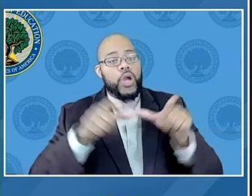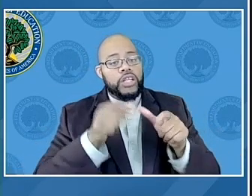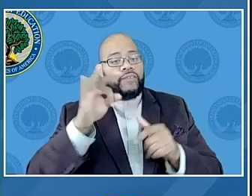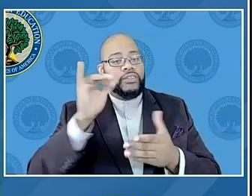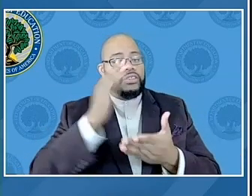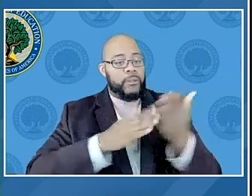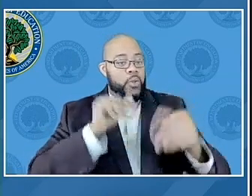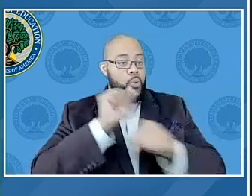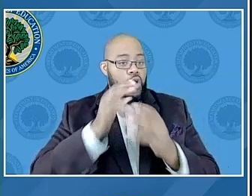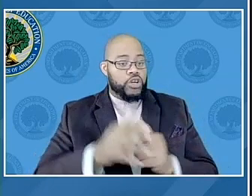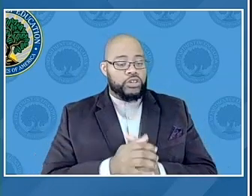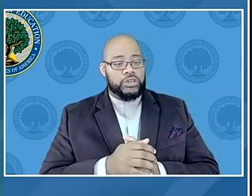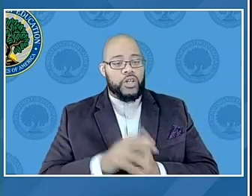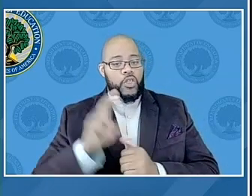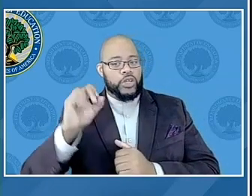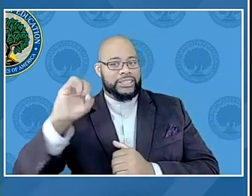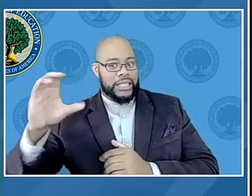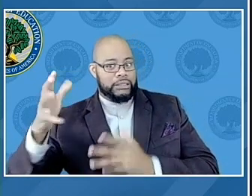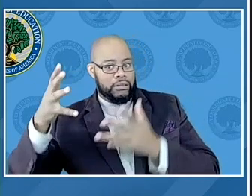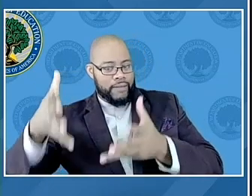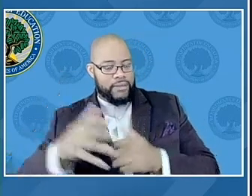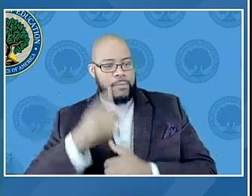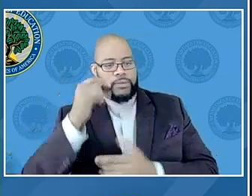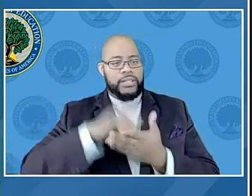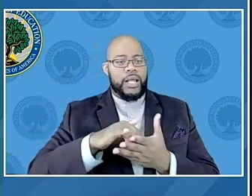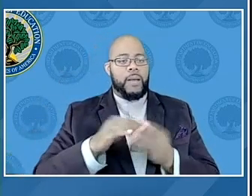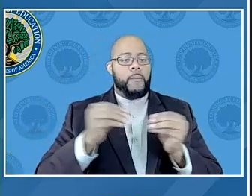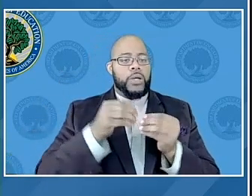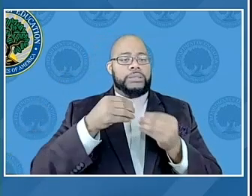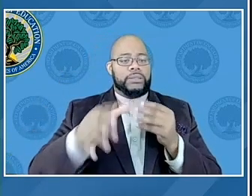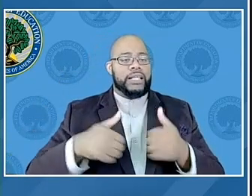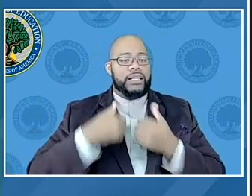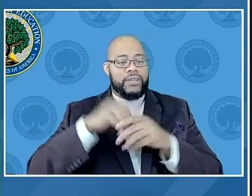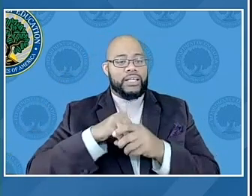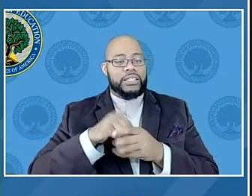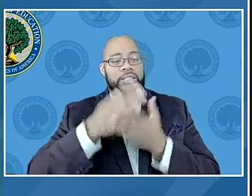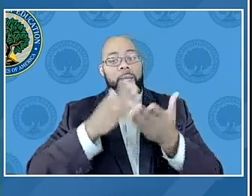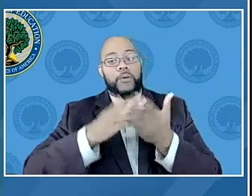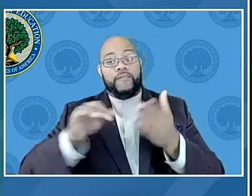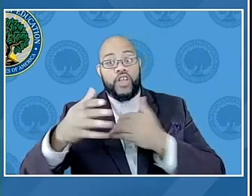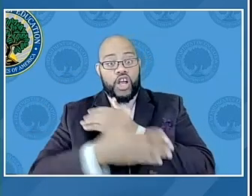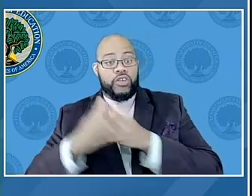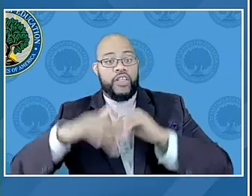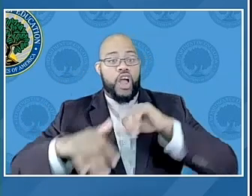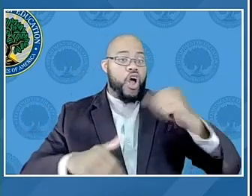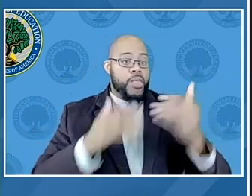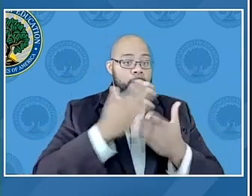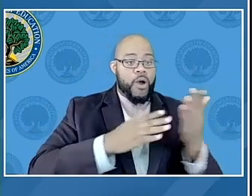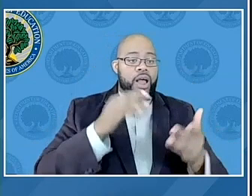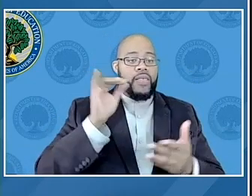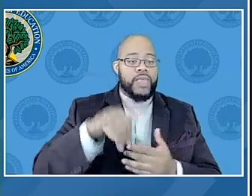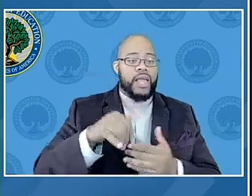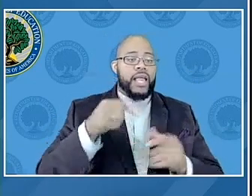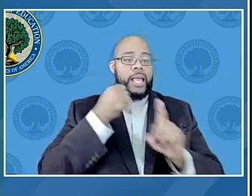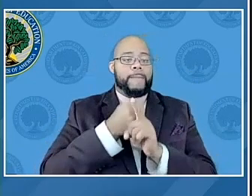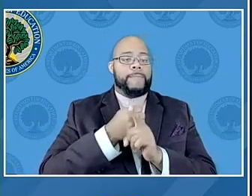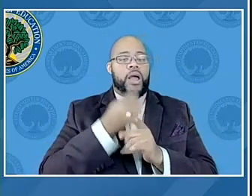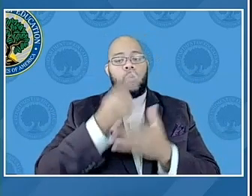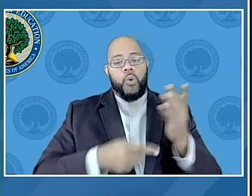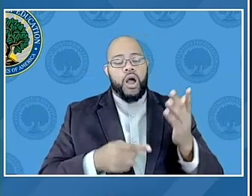Because it's much more expensive to live in some parts of our country than others. And this impacts what borrowers can pay.